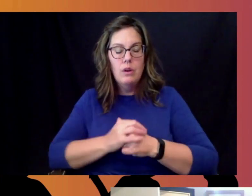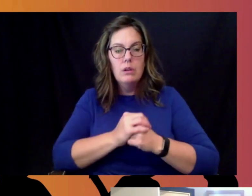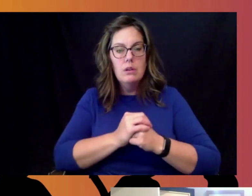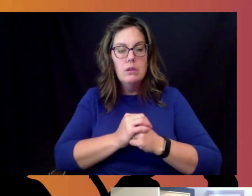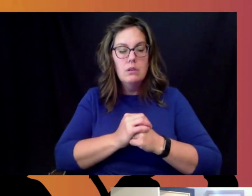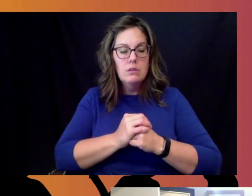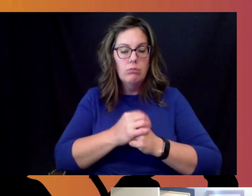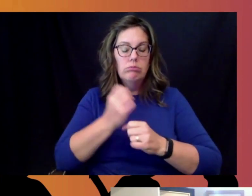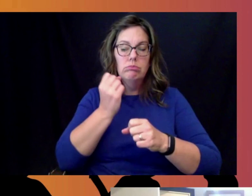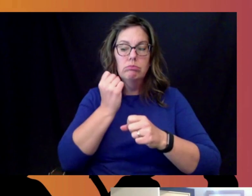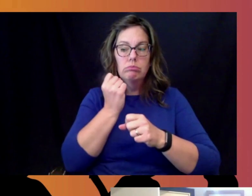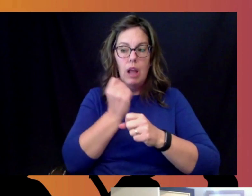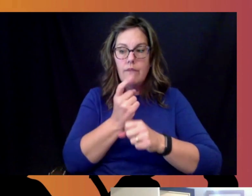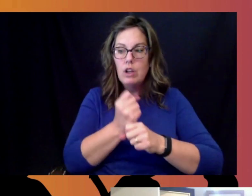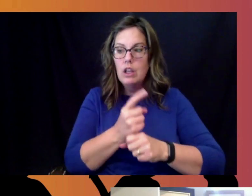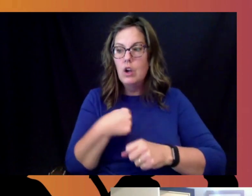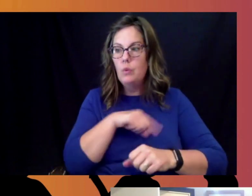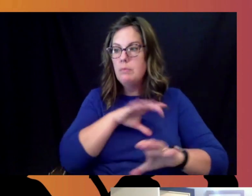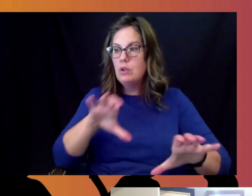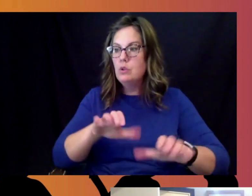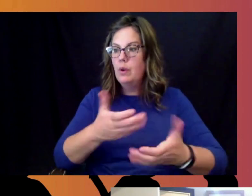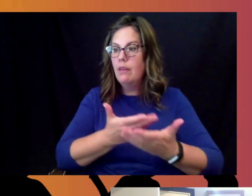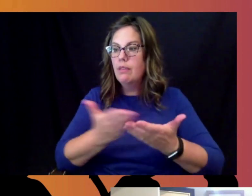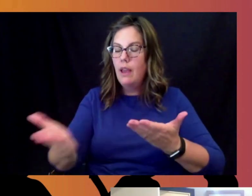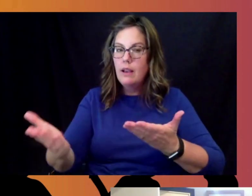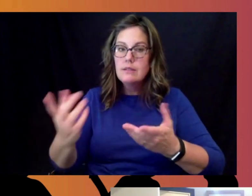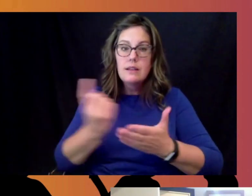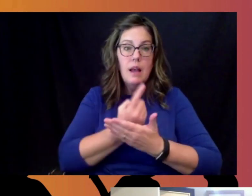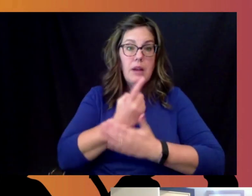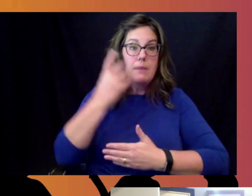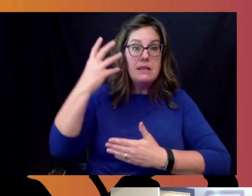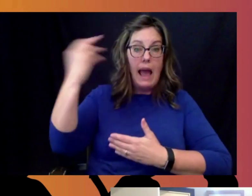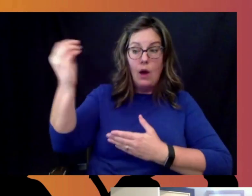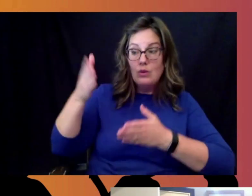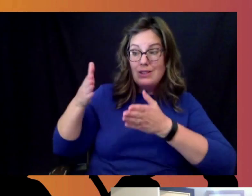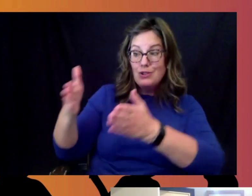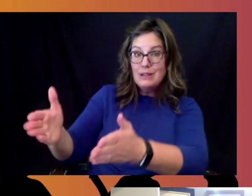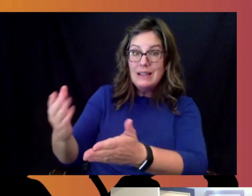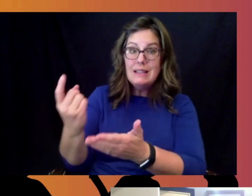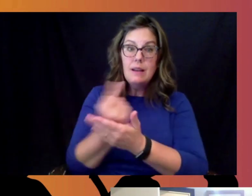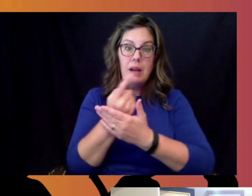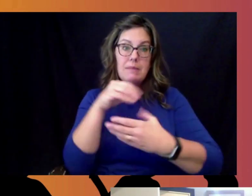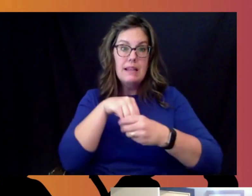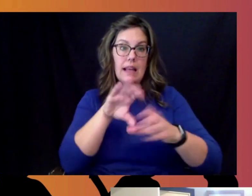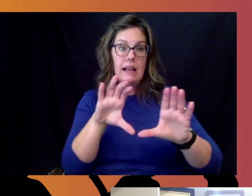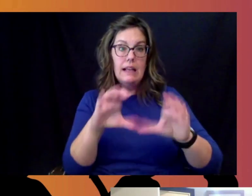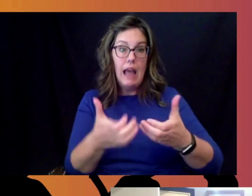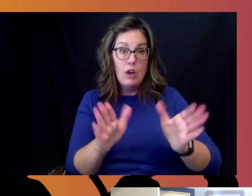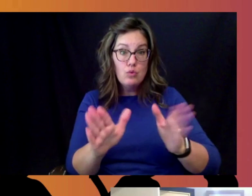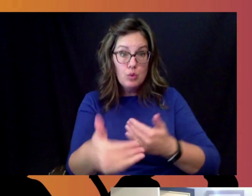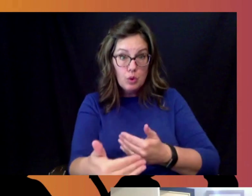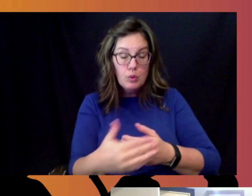um sometimes out in the streets sometimes in the classroom sometimes confidentially